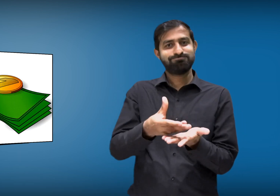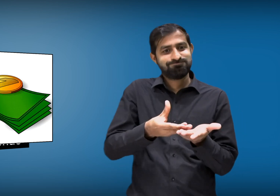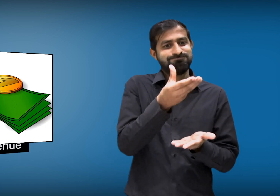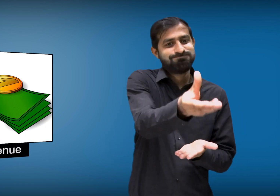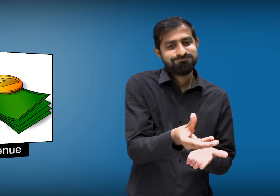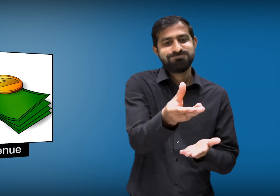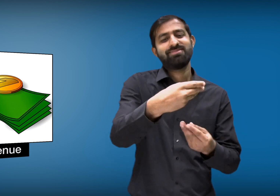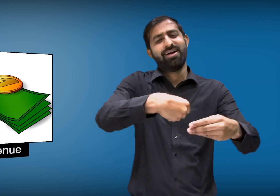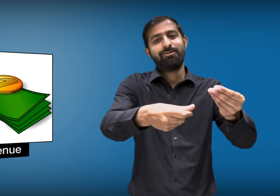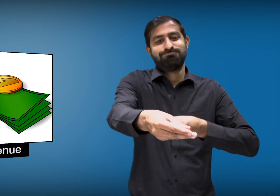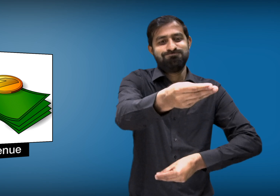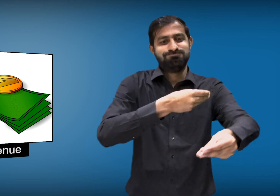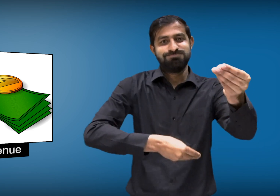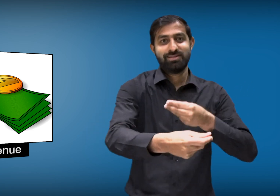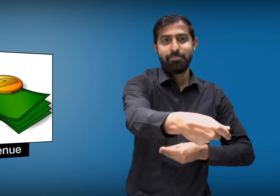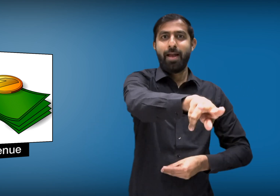income or returns